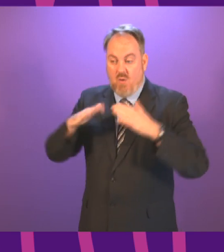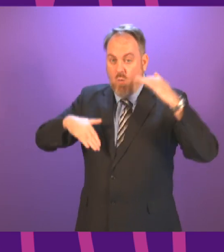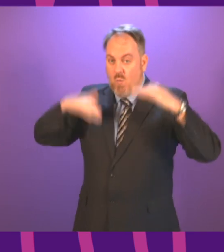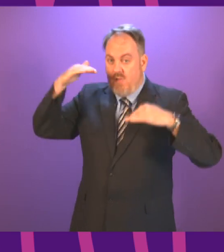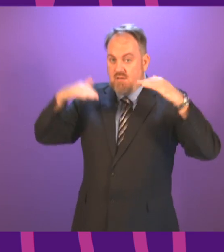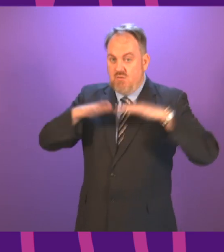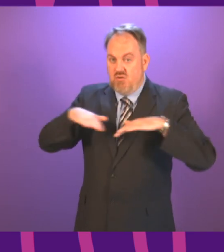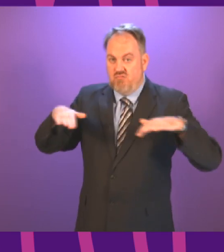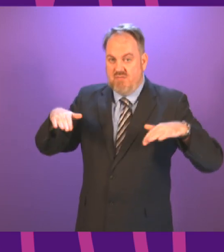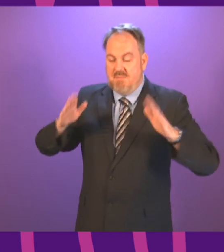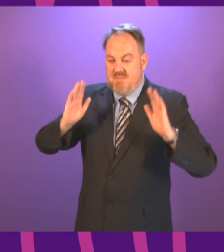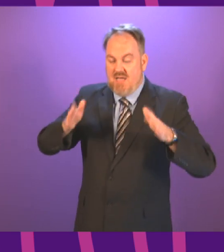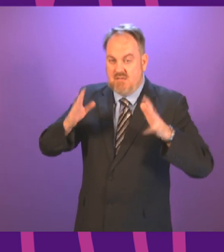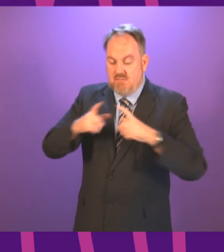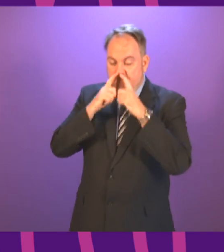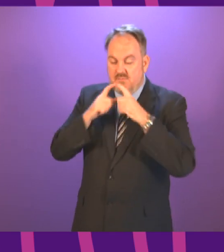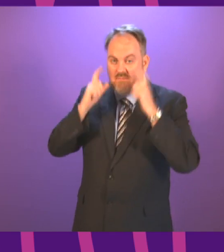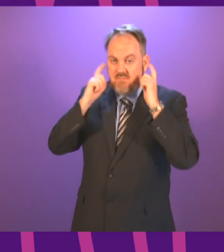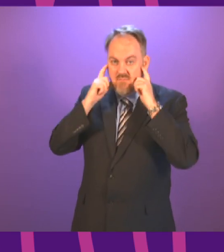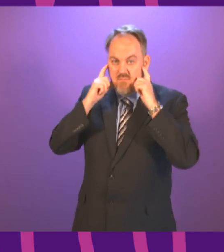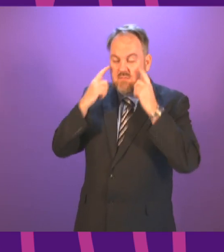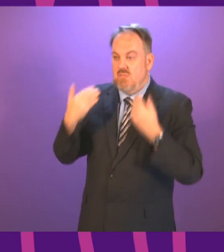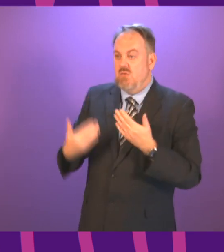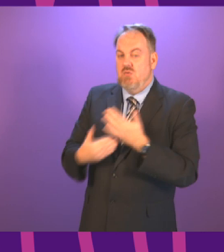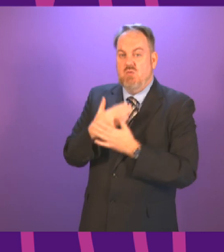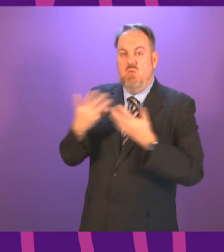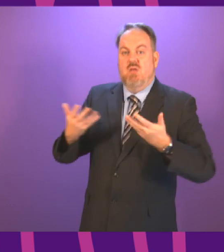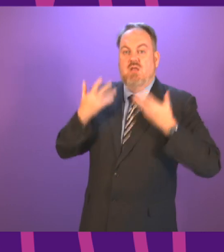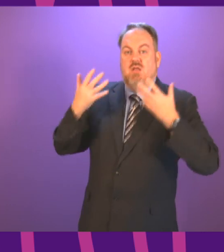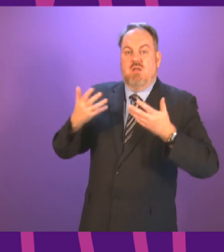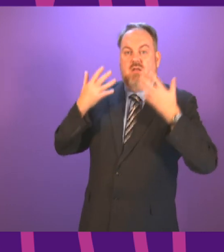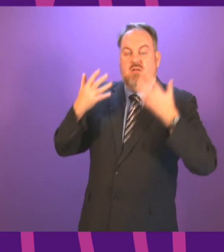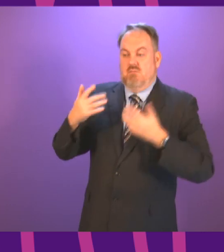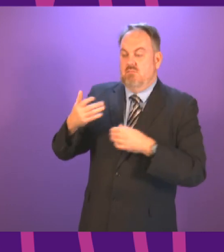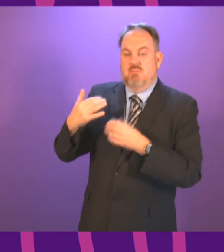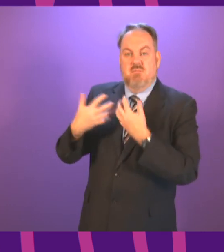with senior pupils wearing face coverings, and there are new ventilation systems and